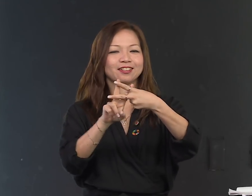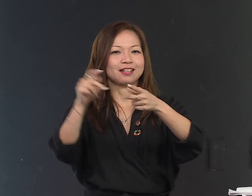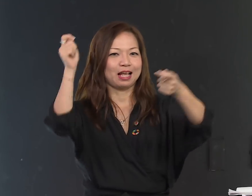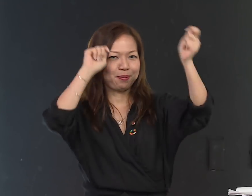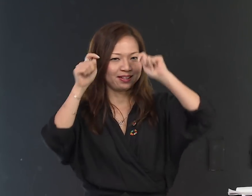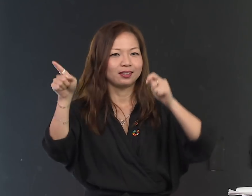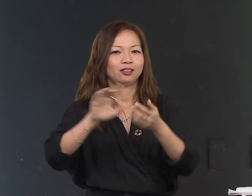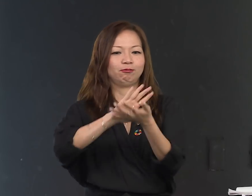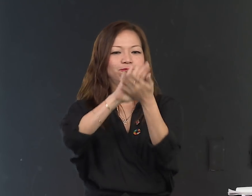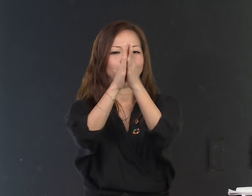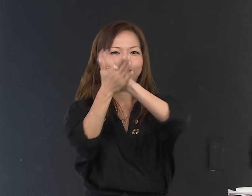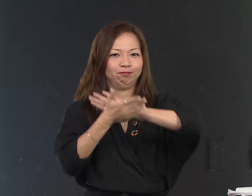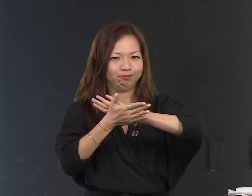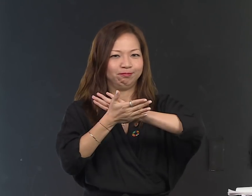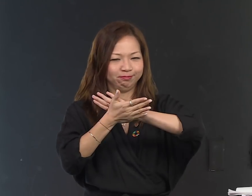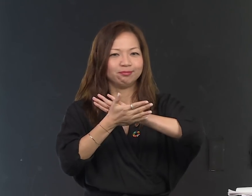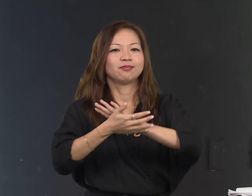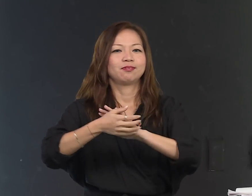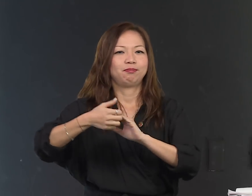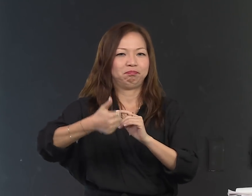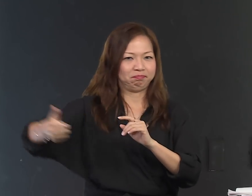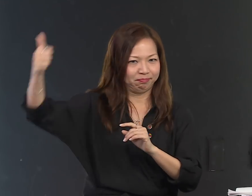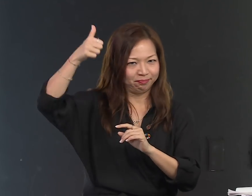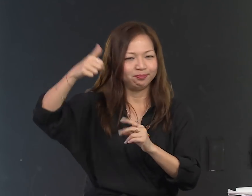Thank you to the Nippon Foundation and thank you so much for your support for this celebration today.